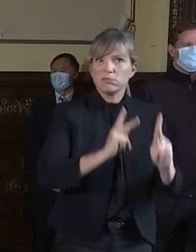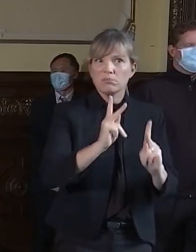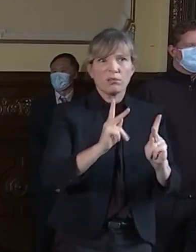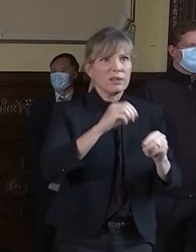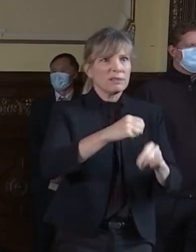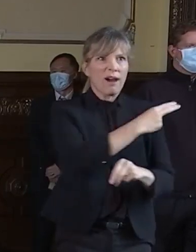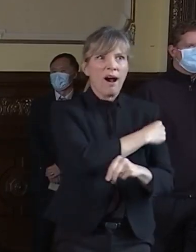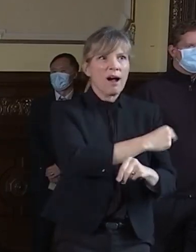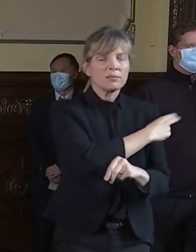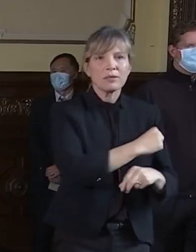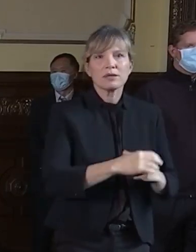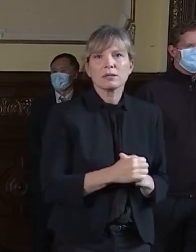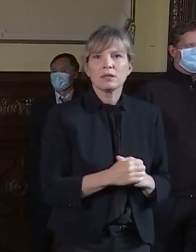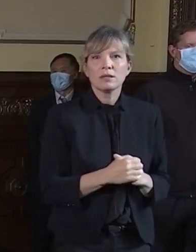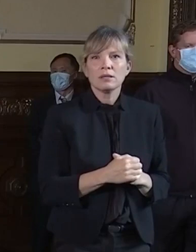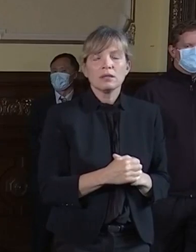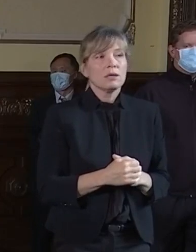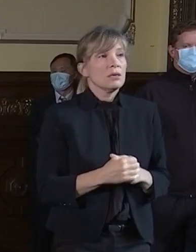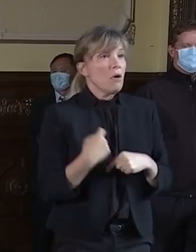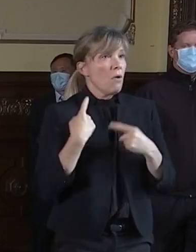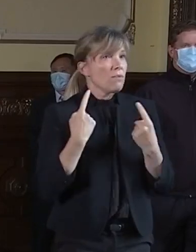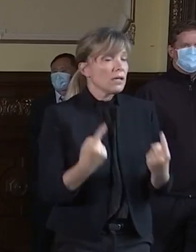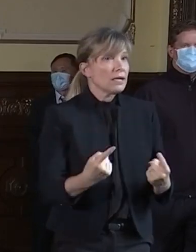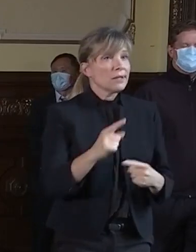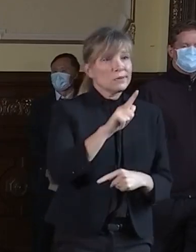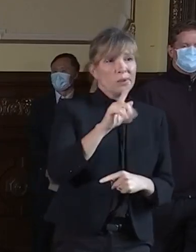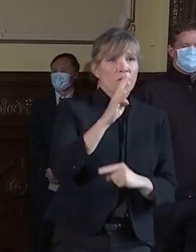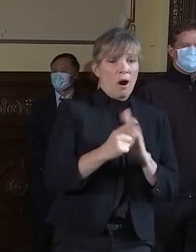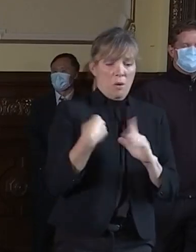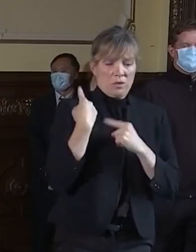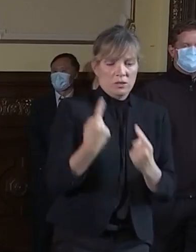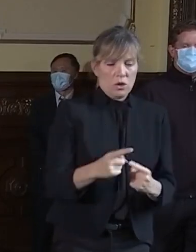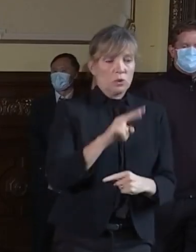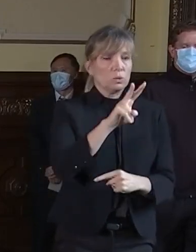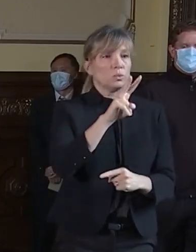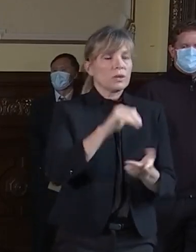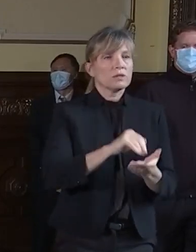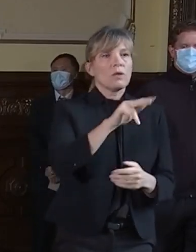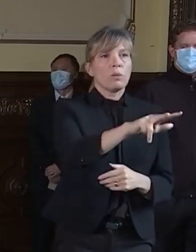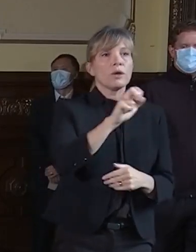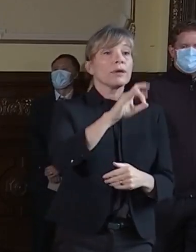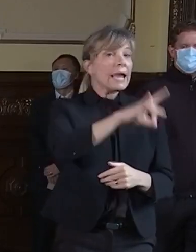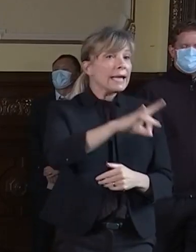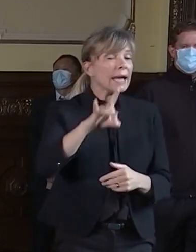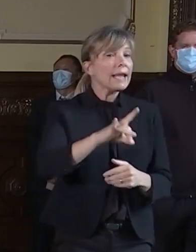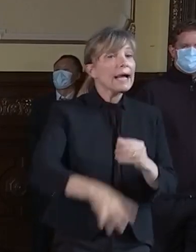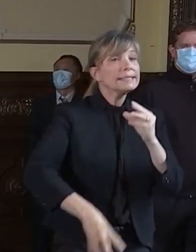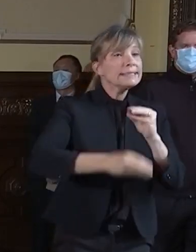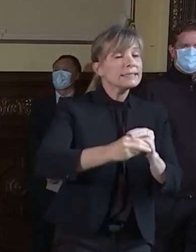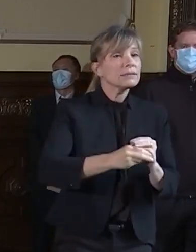THAT WE HAVE HAD FOR COVID PATIENTS IN THE HOSPITAL.